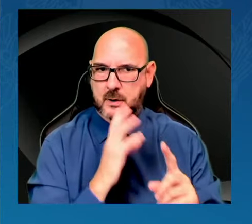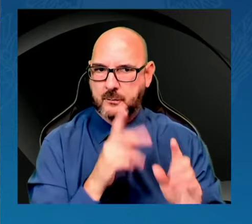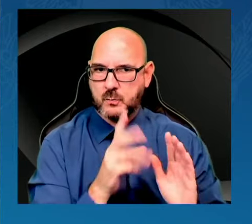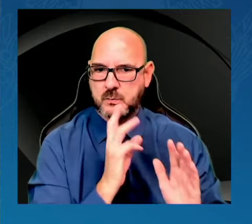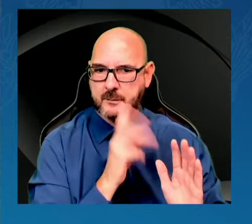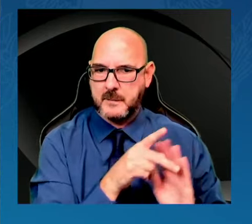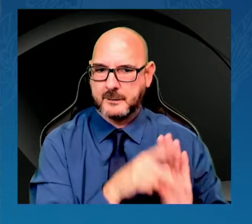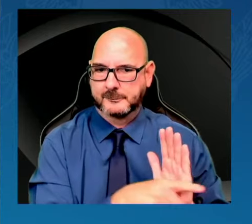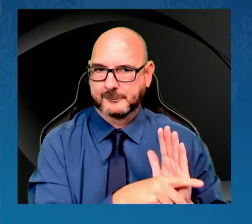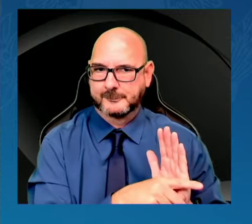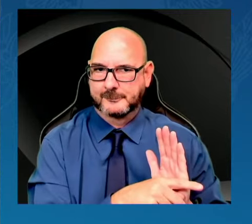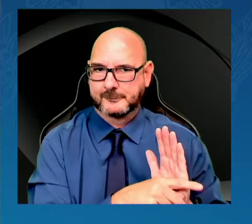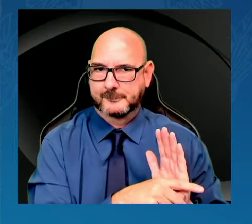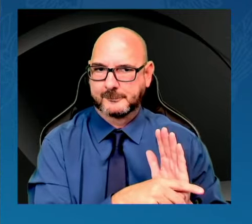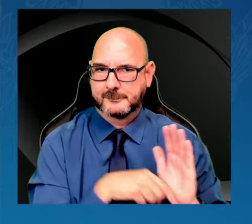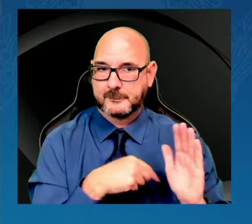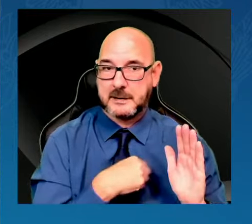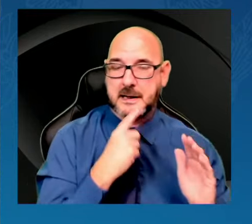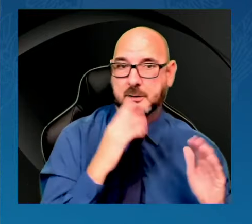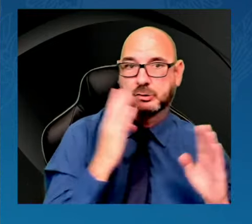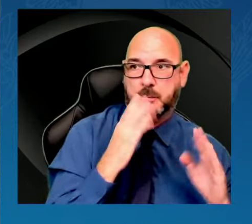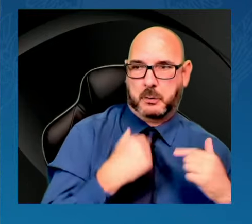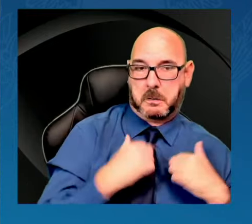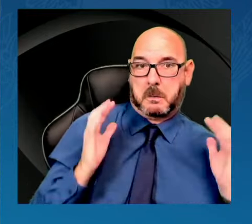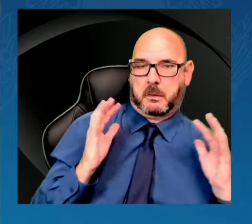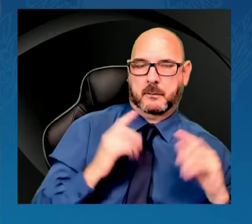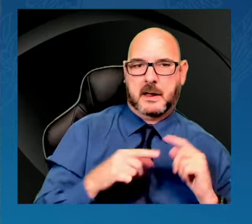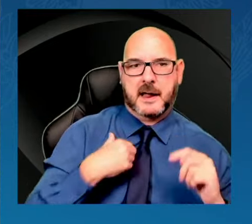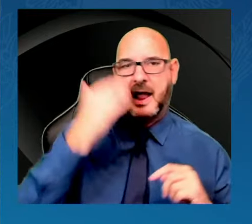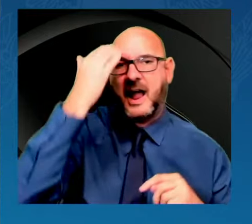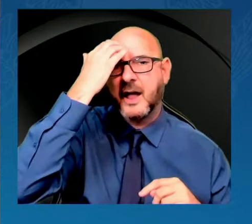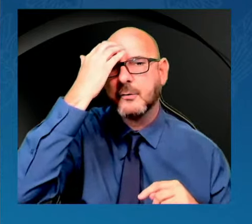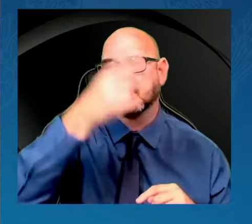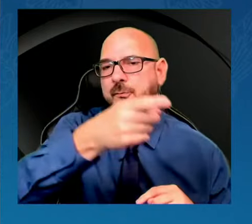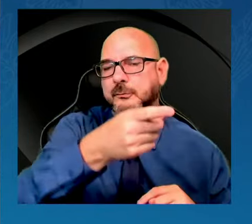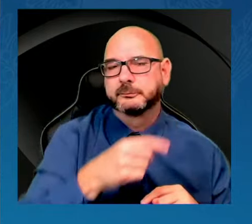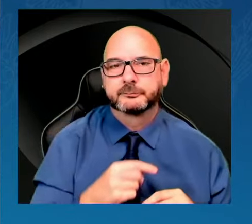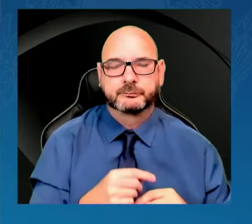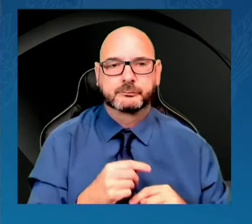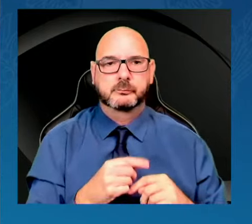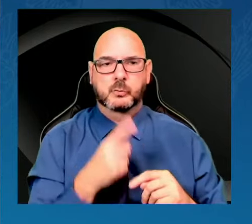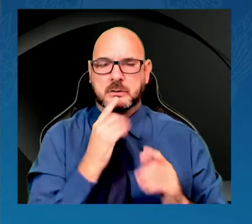but I know you're particularly passionate about water. So I'd love to hear as well your favorite water pun.